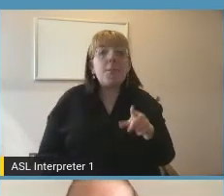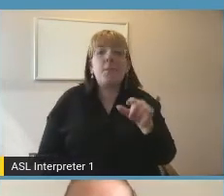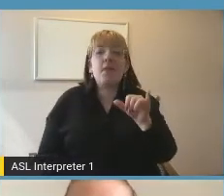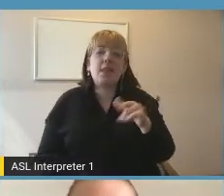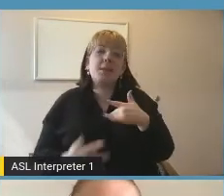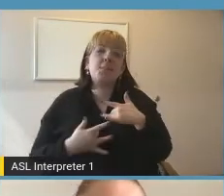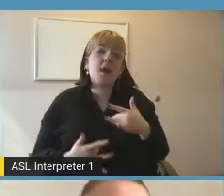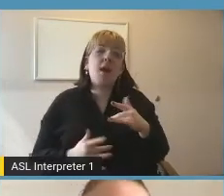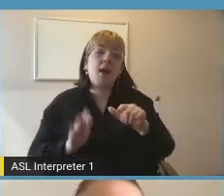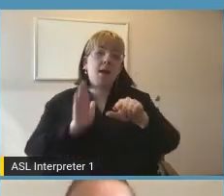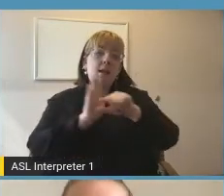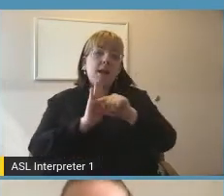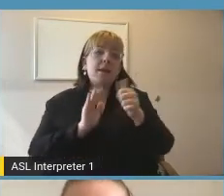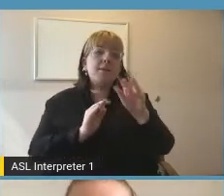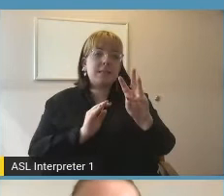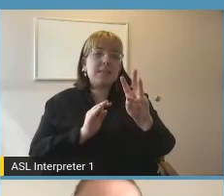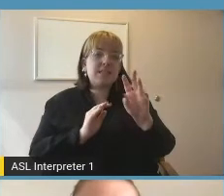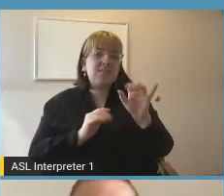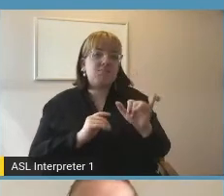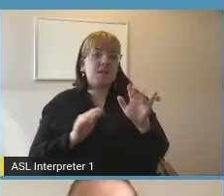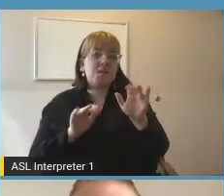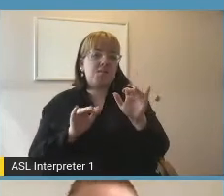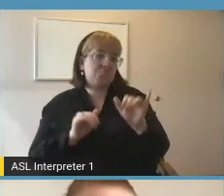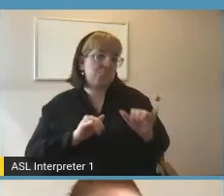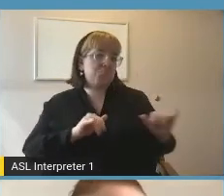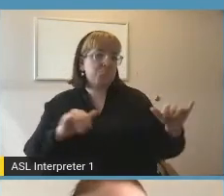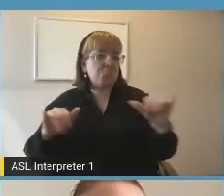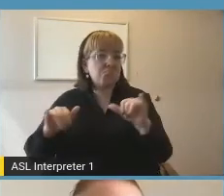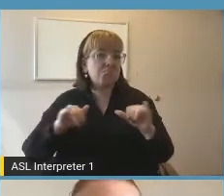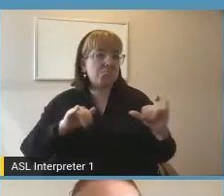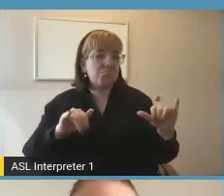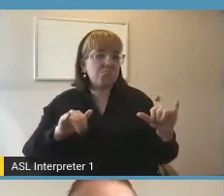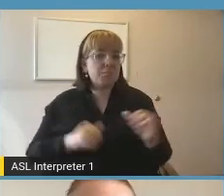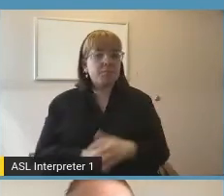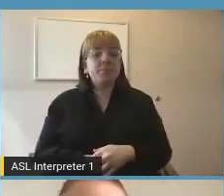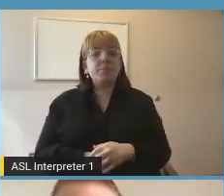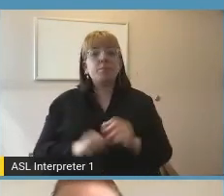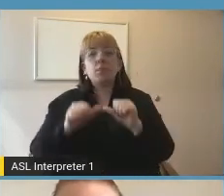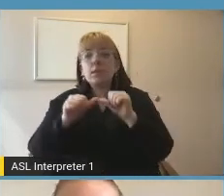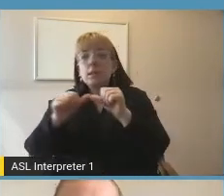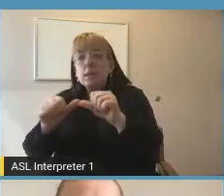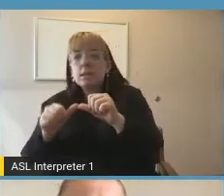to make sure that your podcast is consistently loud, consistently volume across the episode,